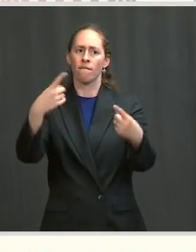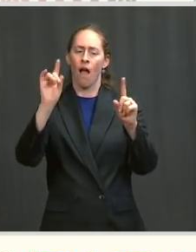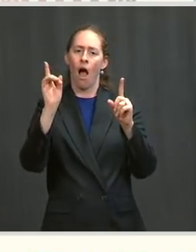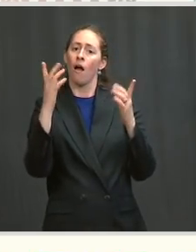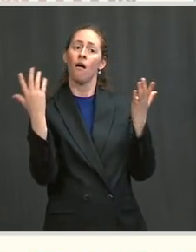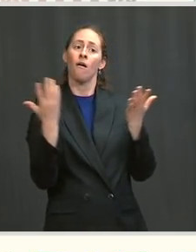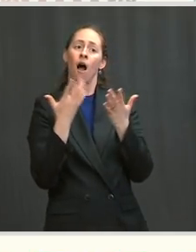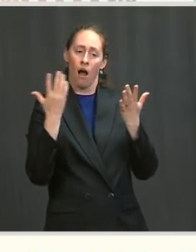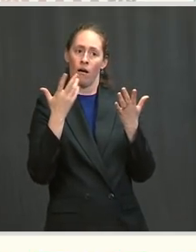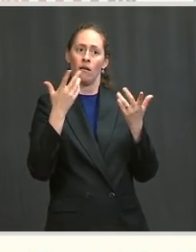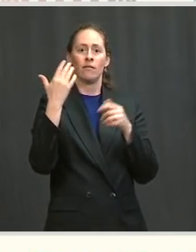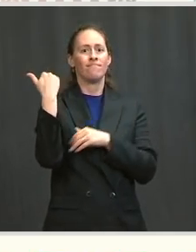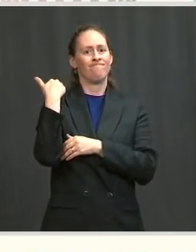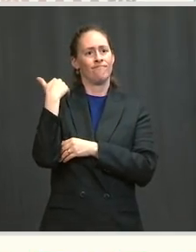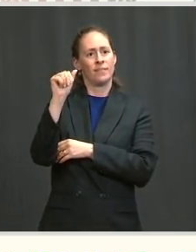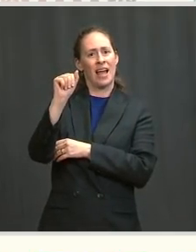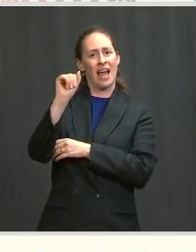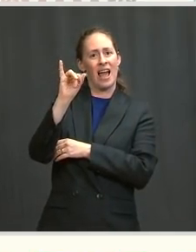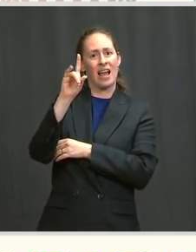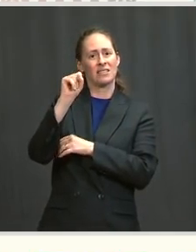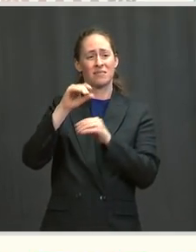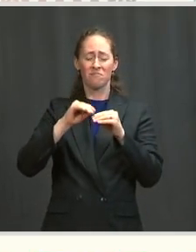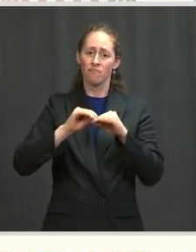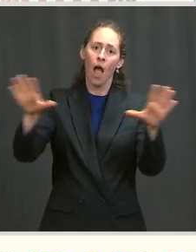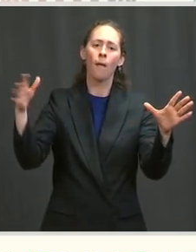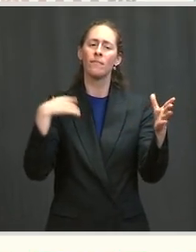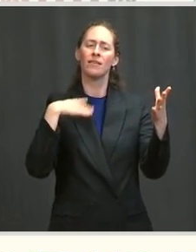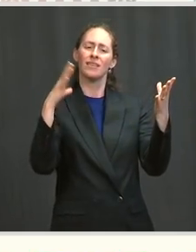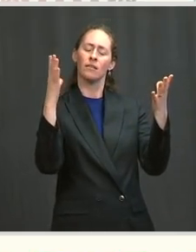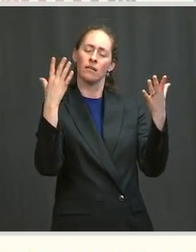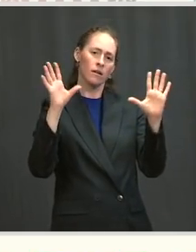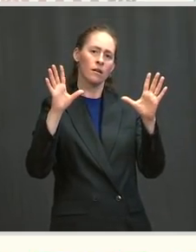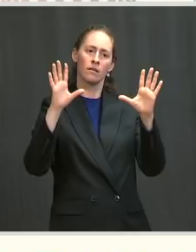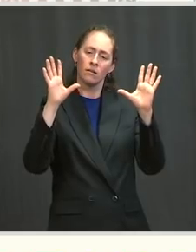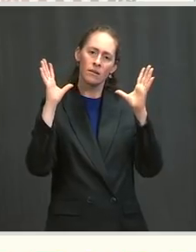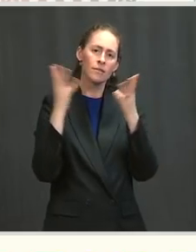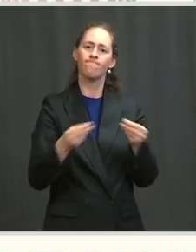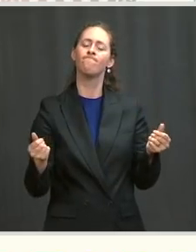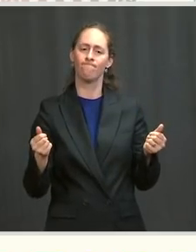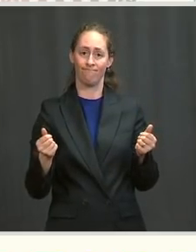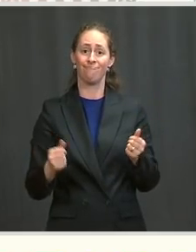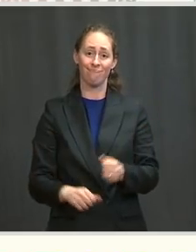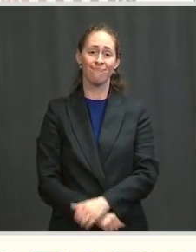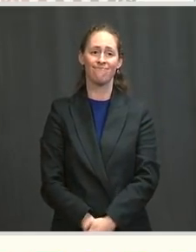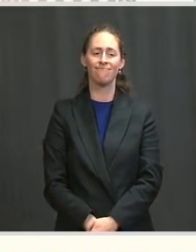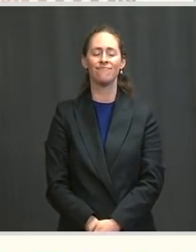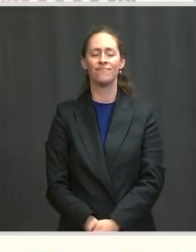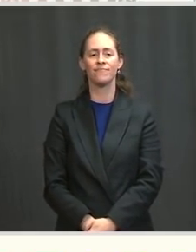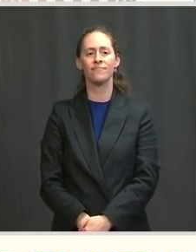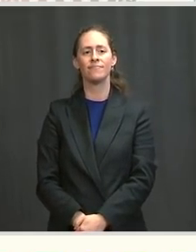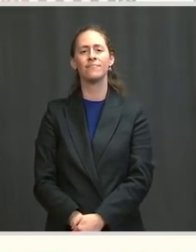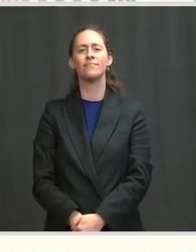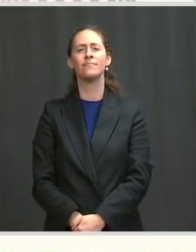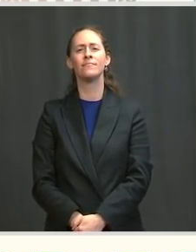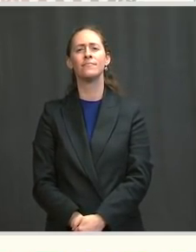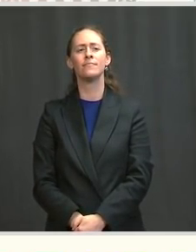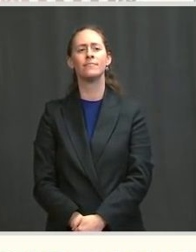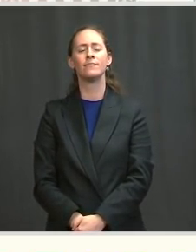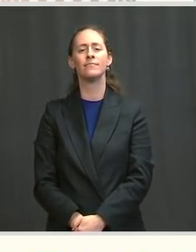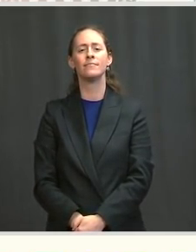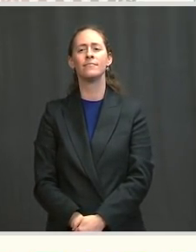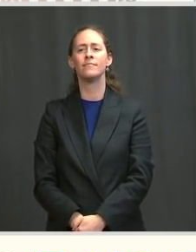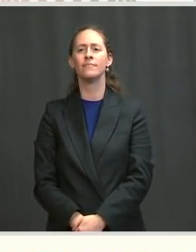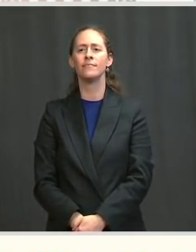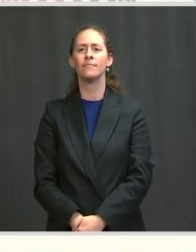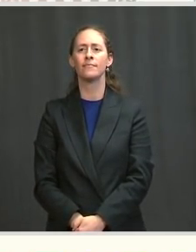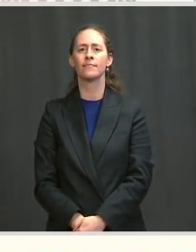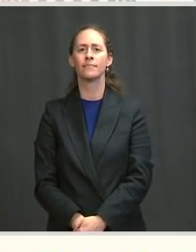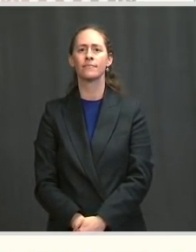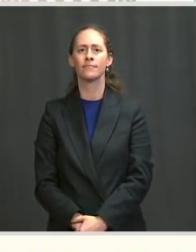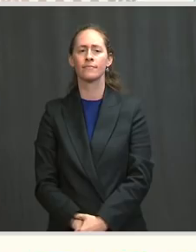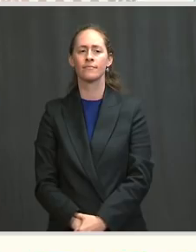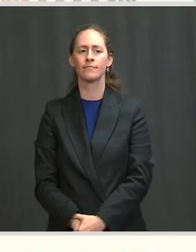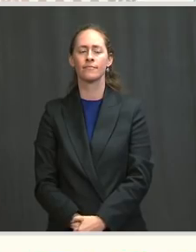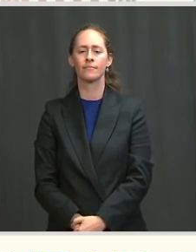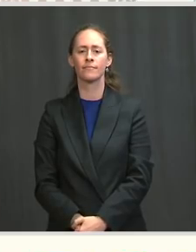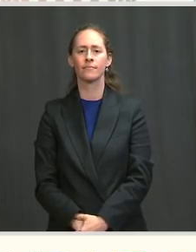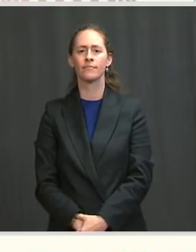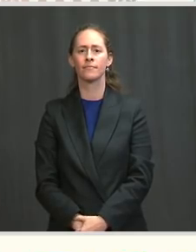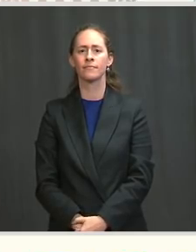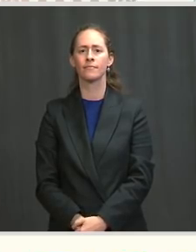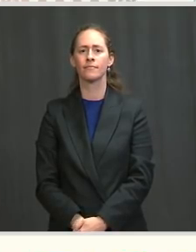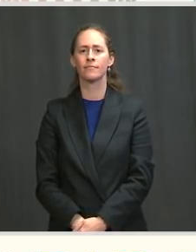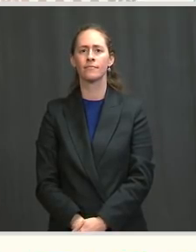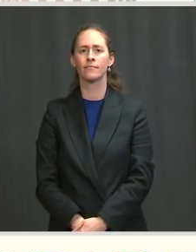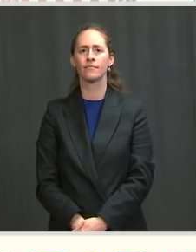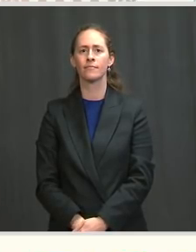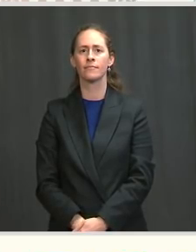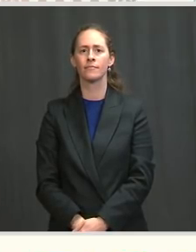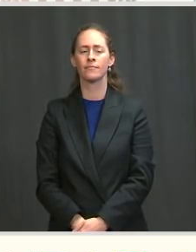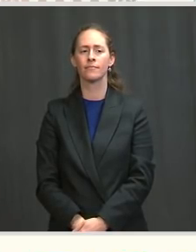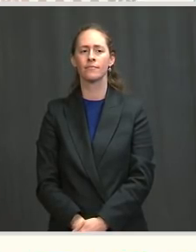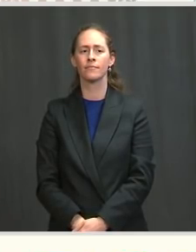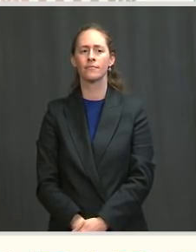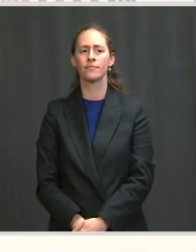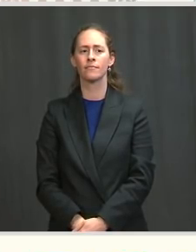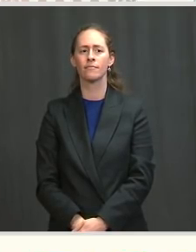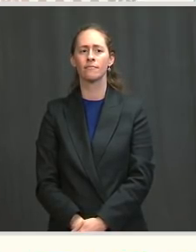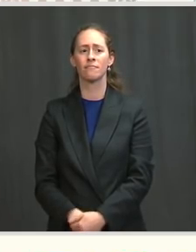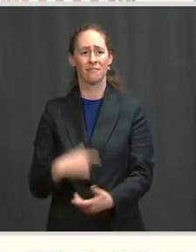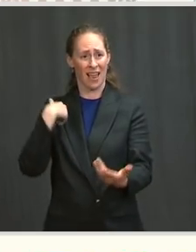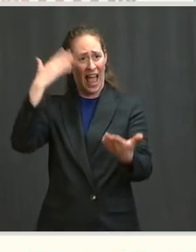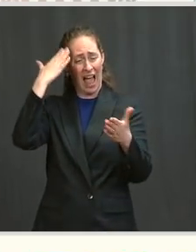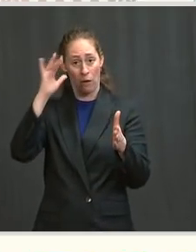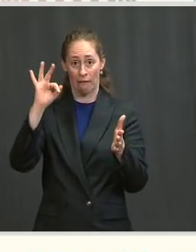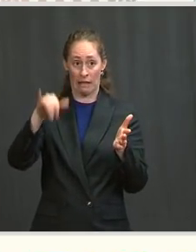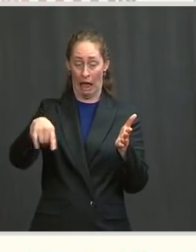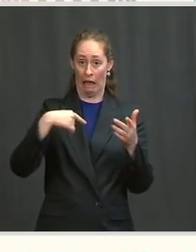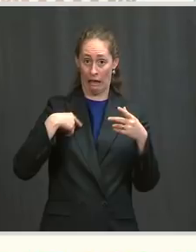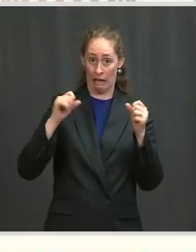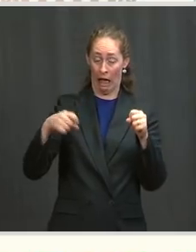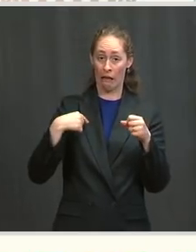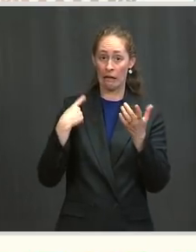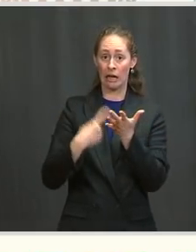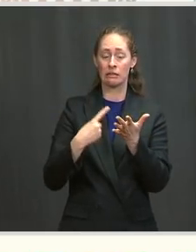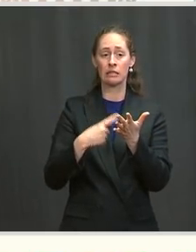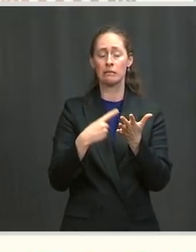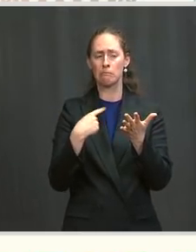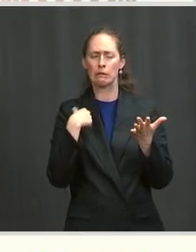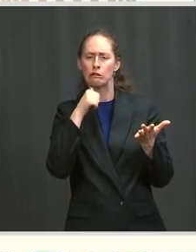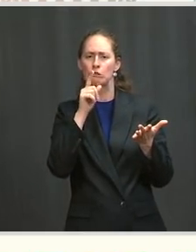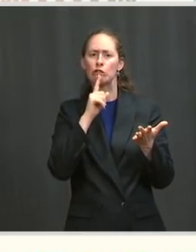I'm not sure I'm allowed to talk about this --